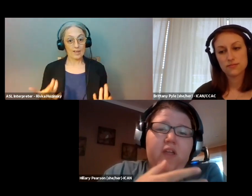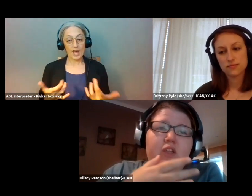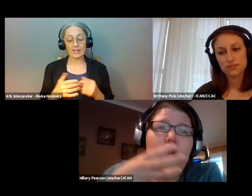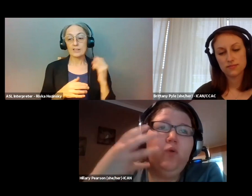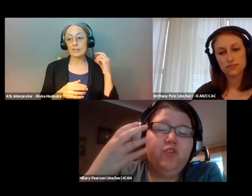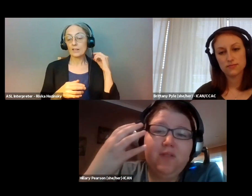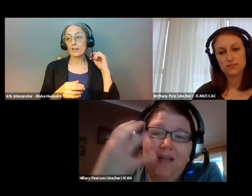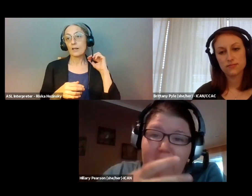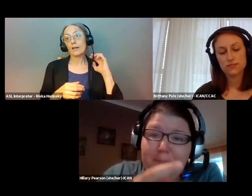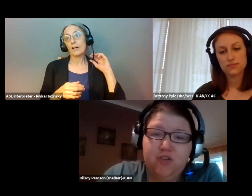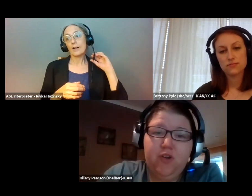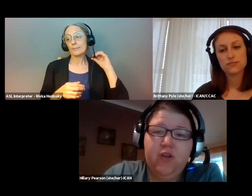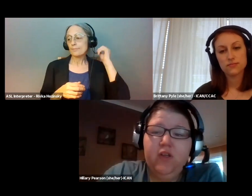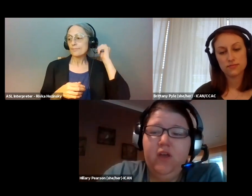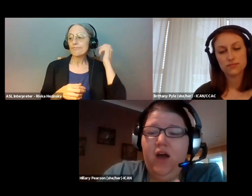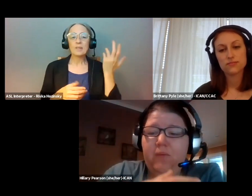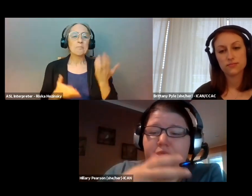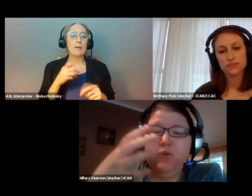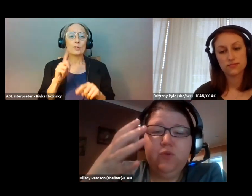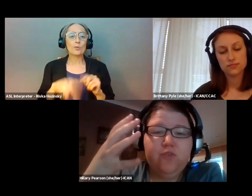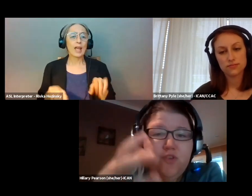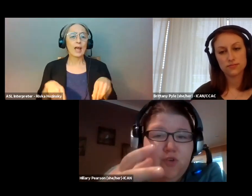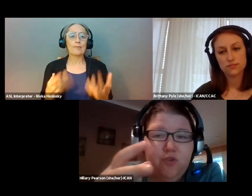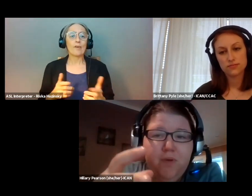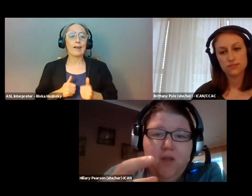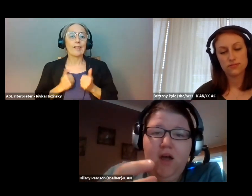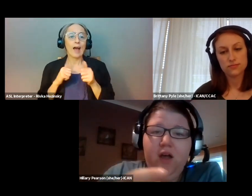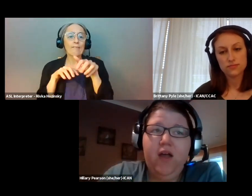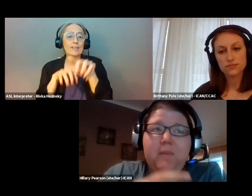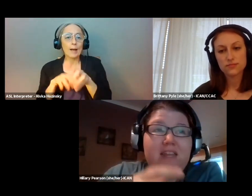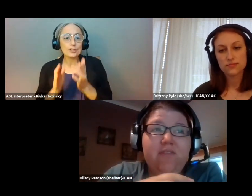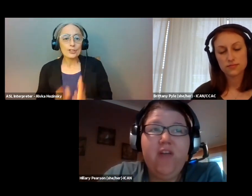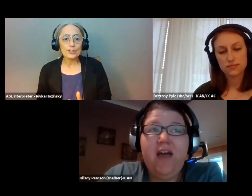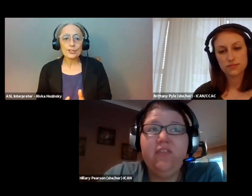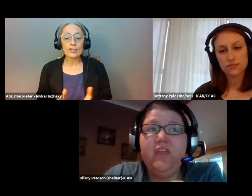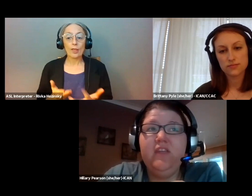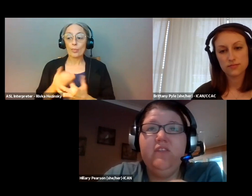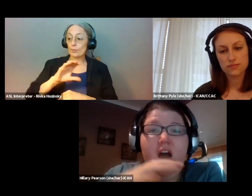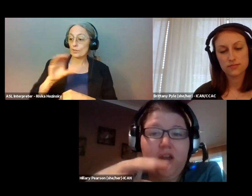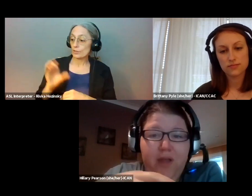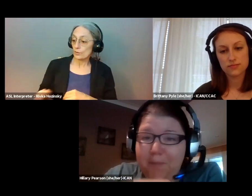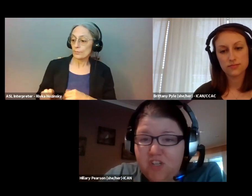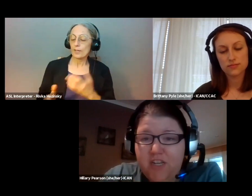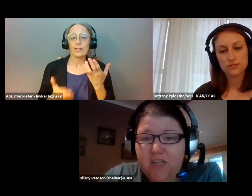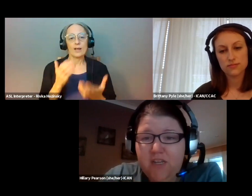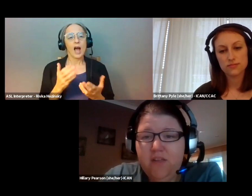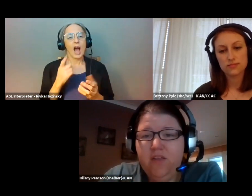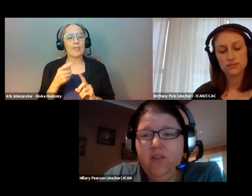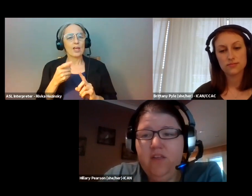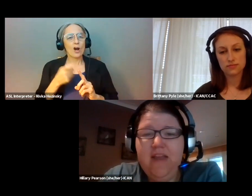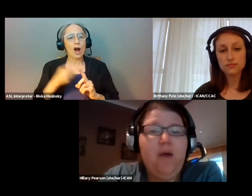do a live captioner through Zoom, I believe that the auto captioning is now